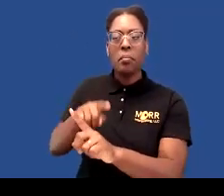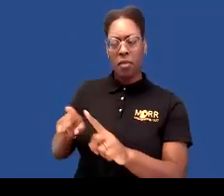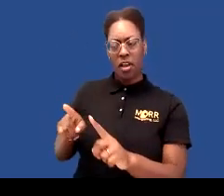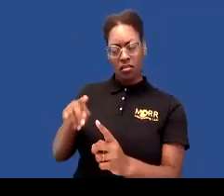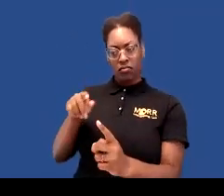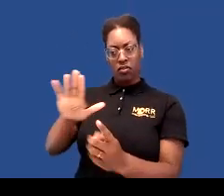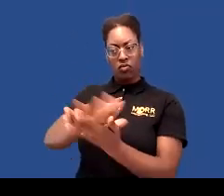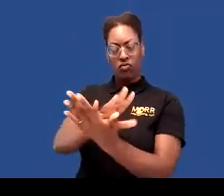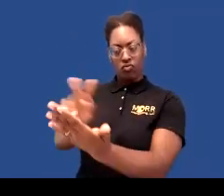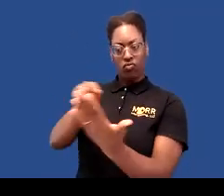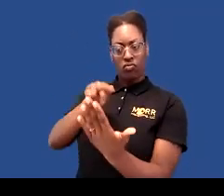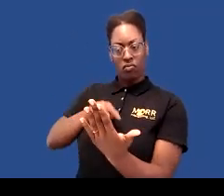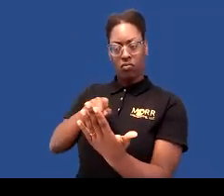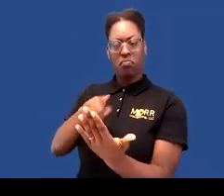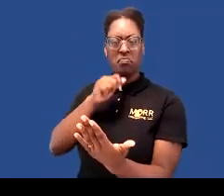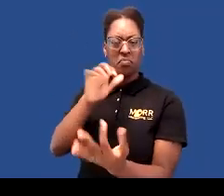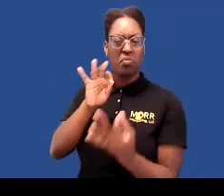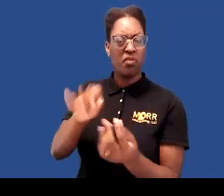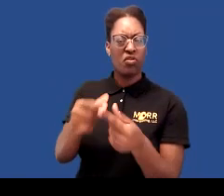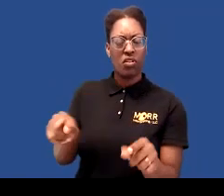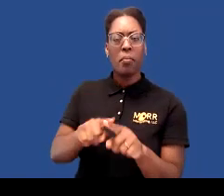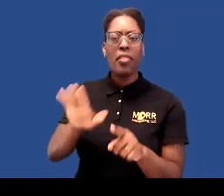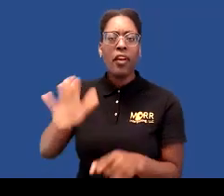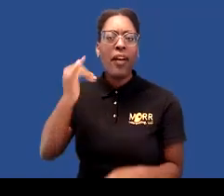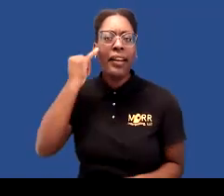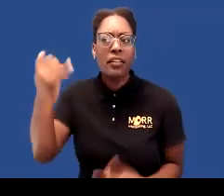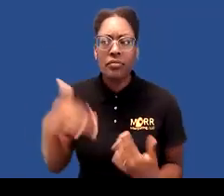but has such interesting ideas, right? I had one student or one consultant